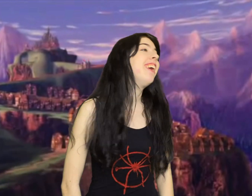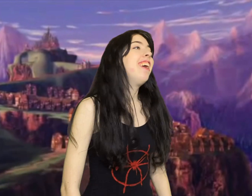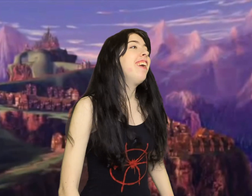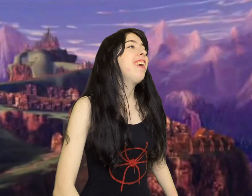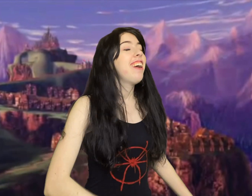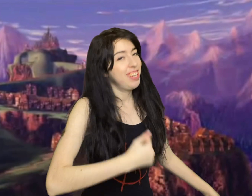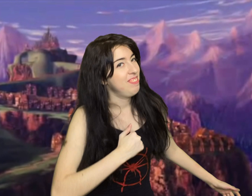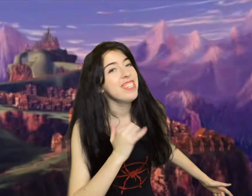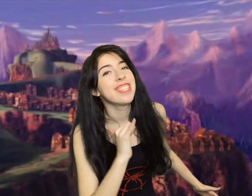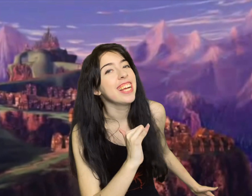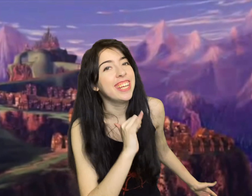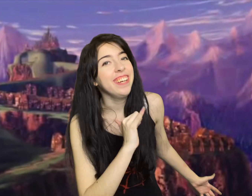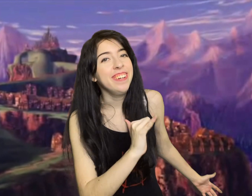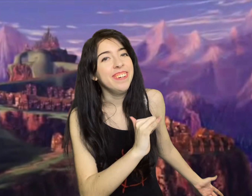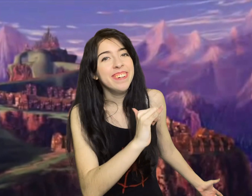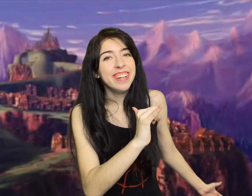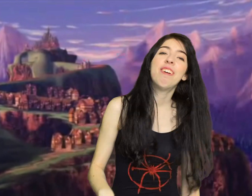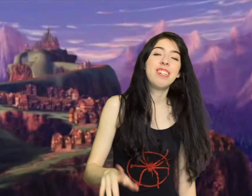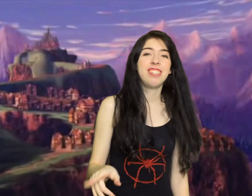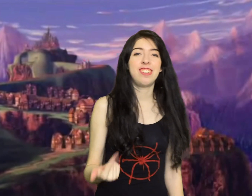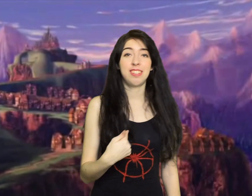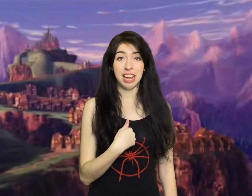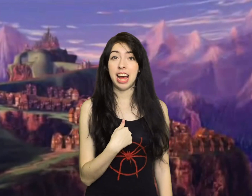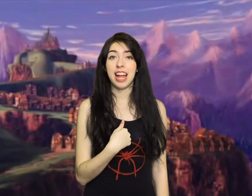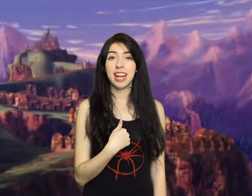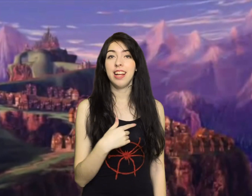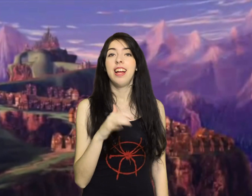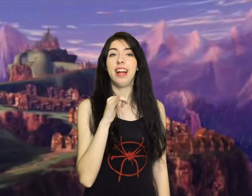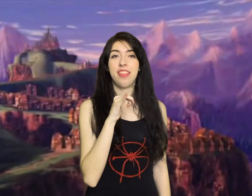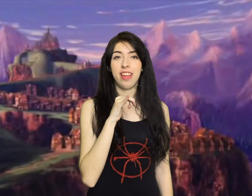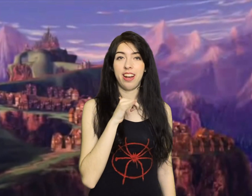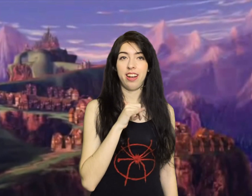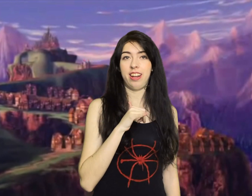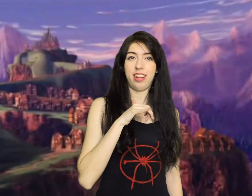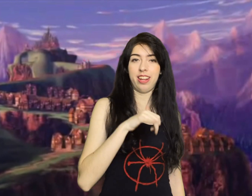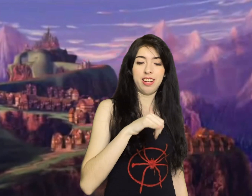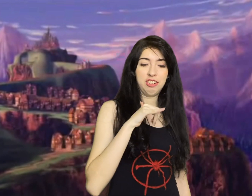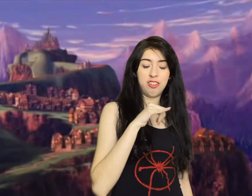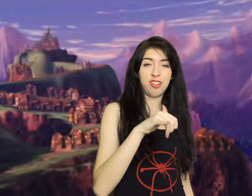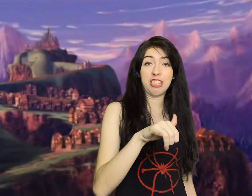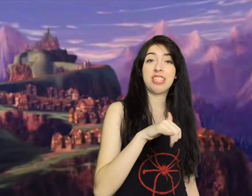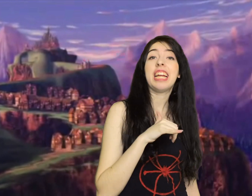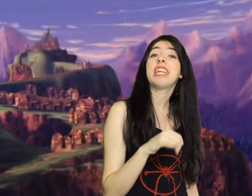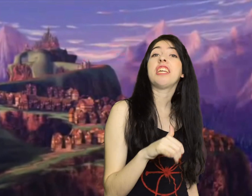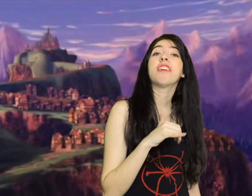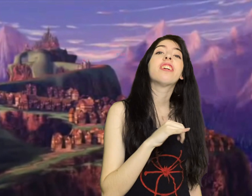'i'm just like you' which is just i and then JUST-LIKE-YOU